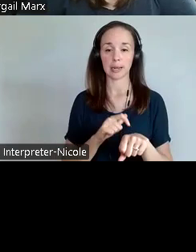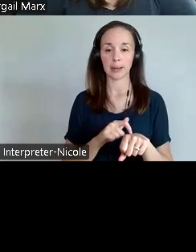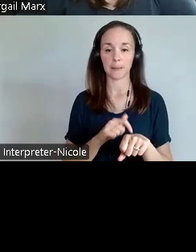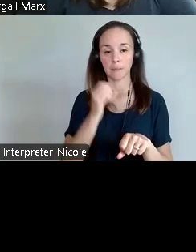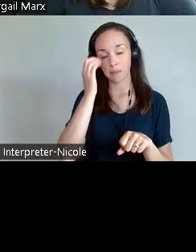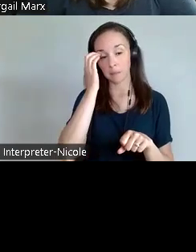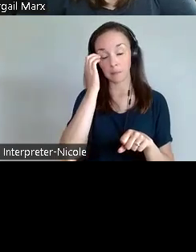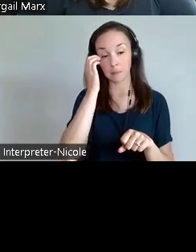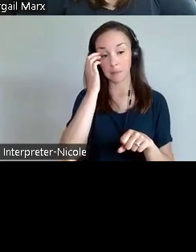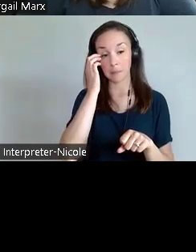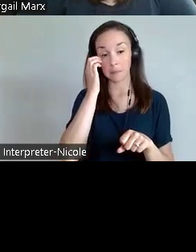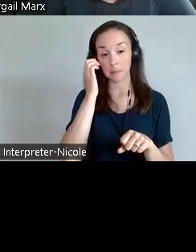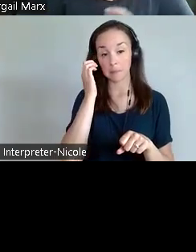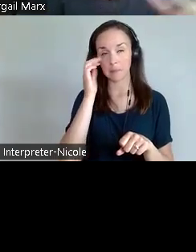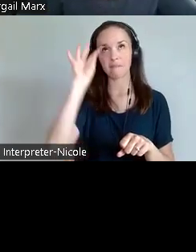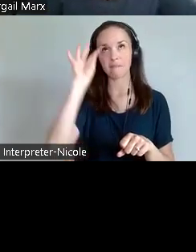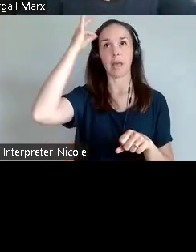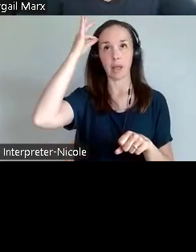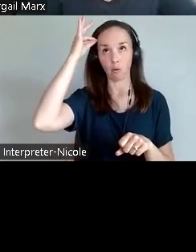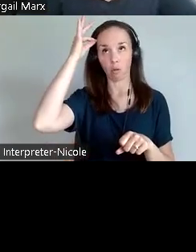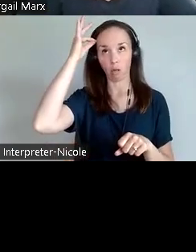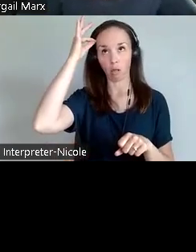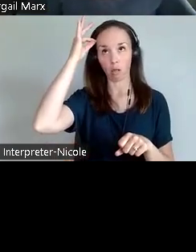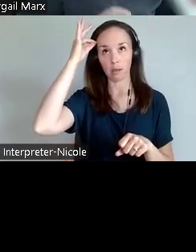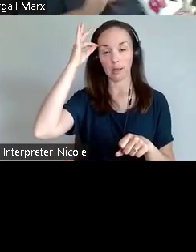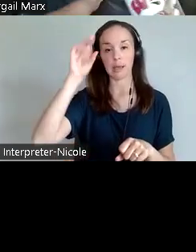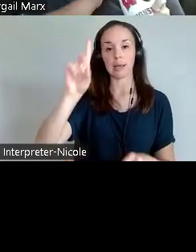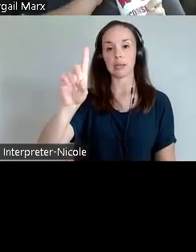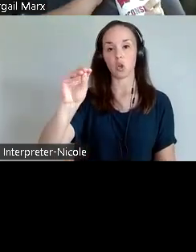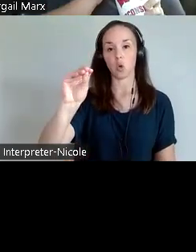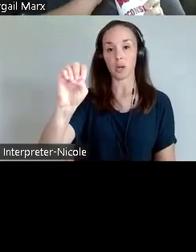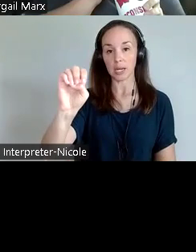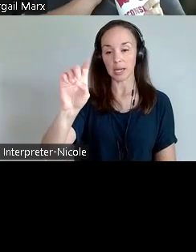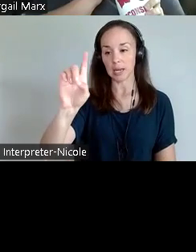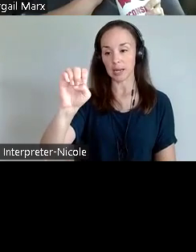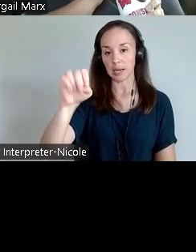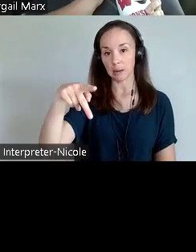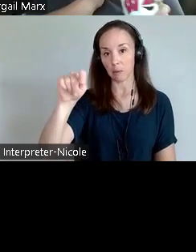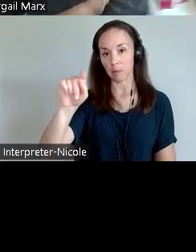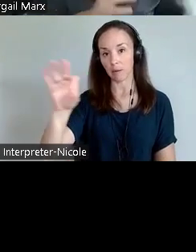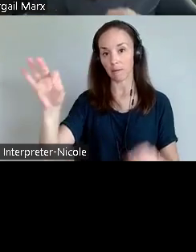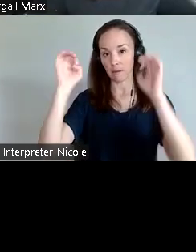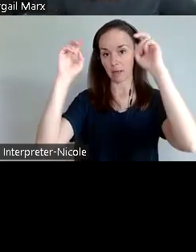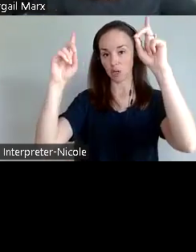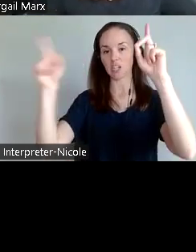the federal government, the Department of Ed, also came out with some nice AT guidance and WisTech